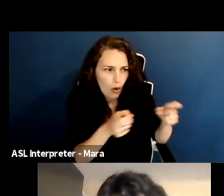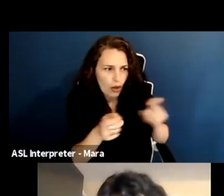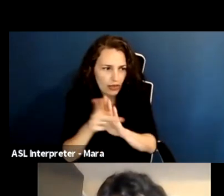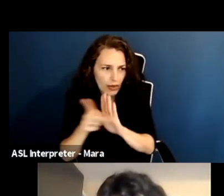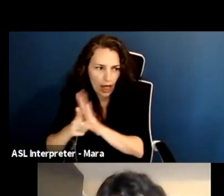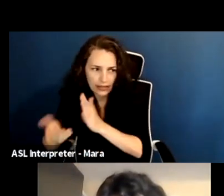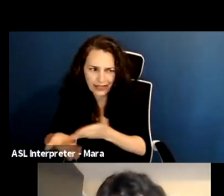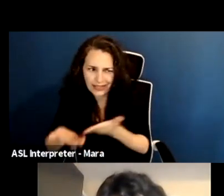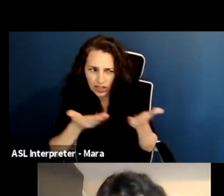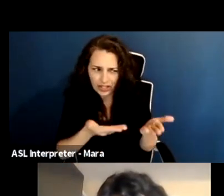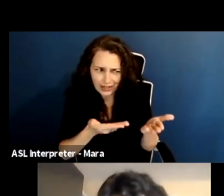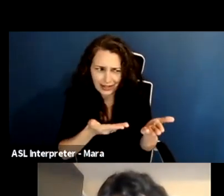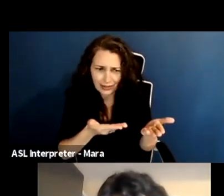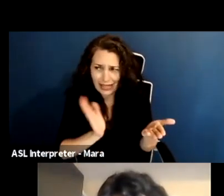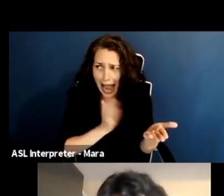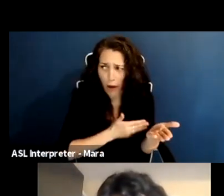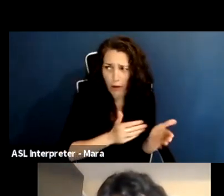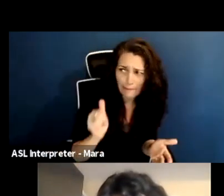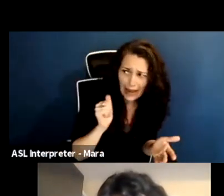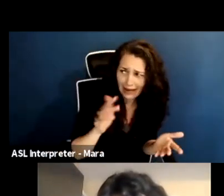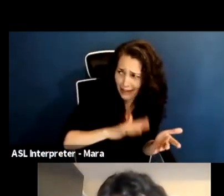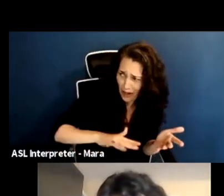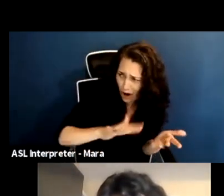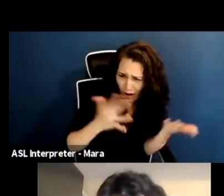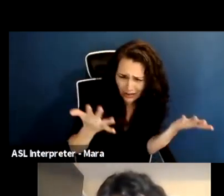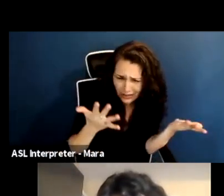in our own backyards so we didn't have a voice.